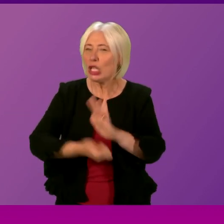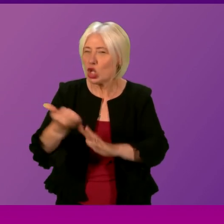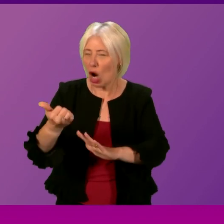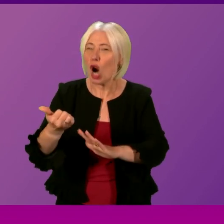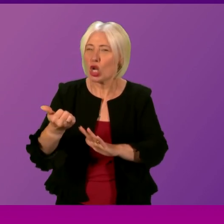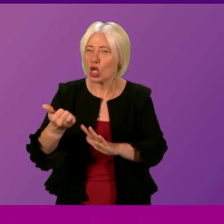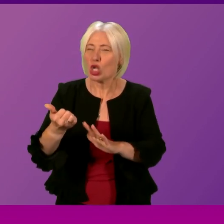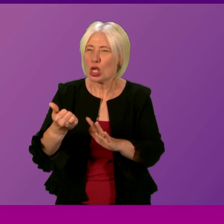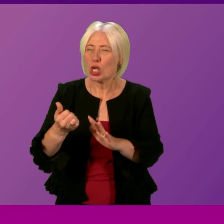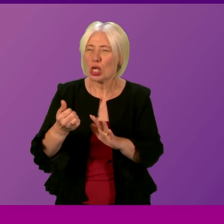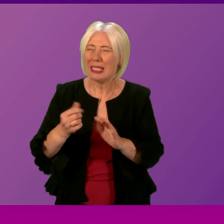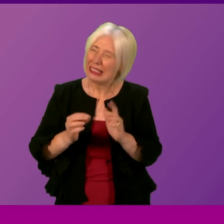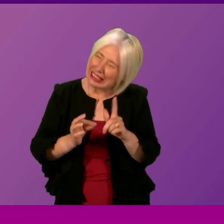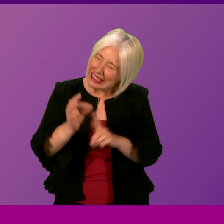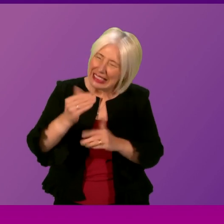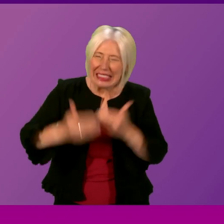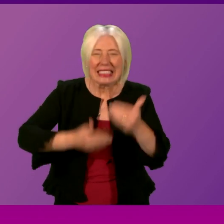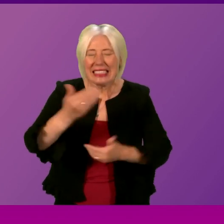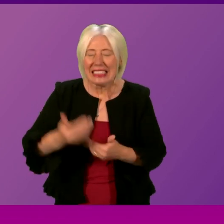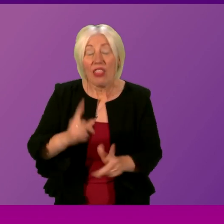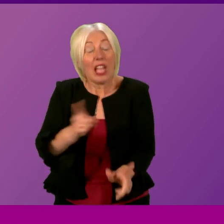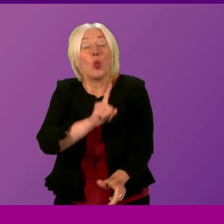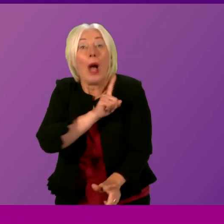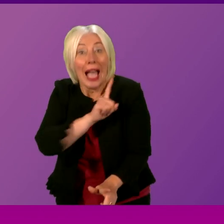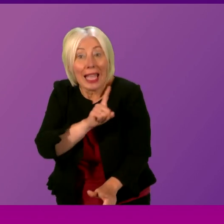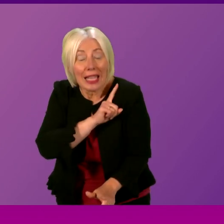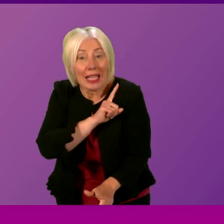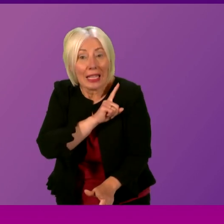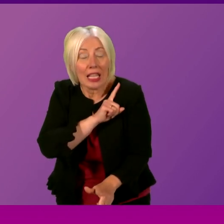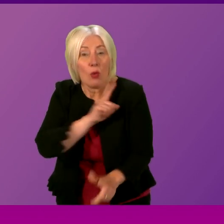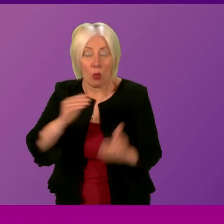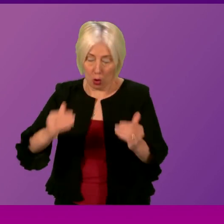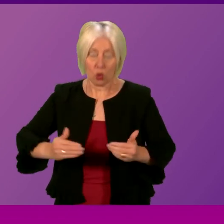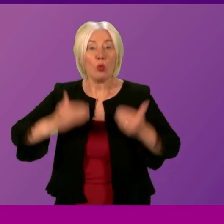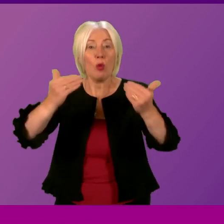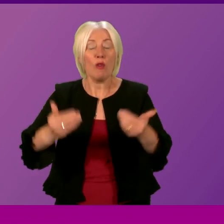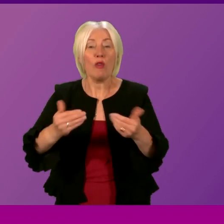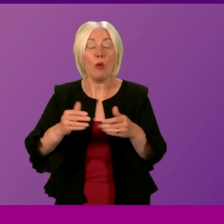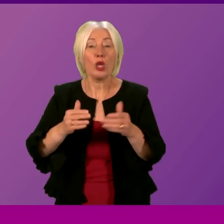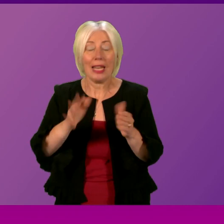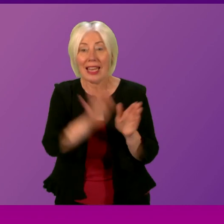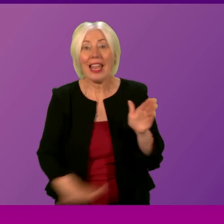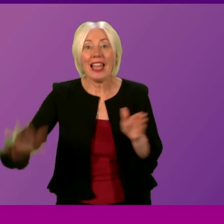of course, is why we want to move forward with the new national care service, which is something that